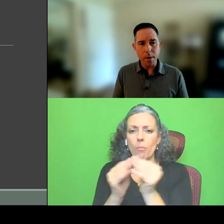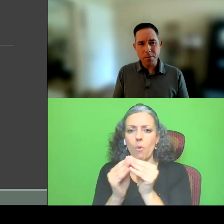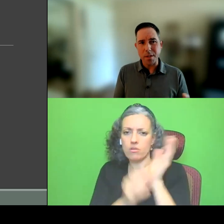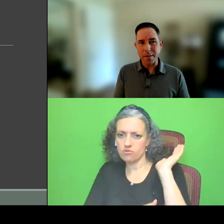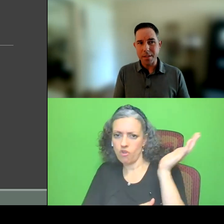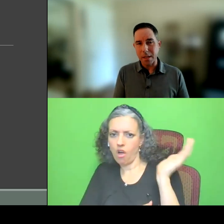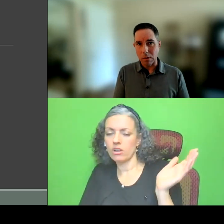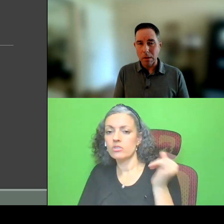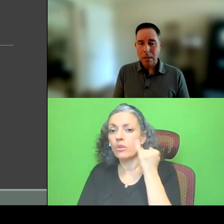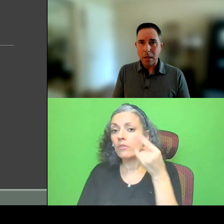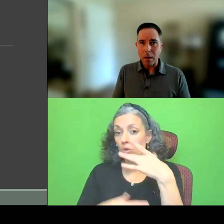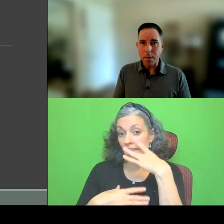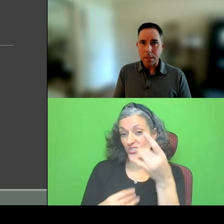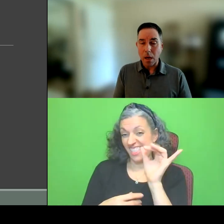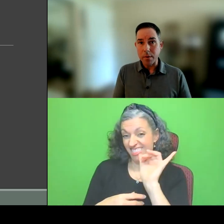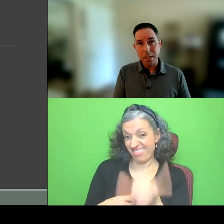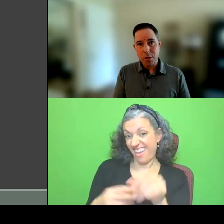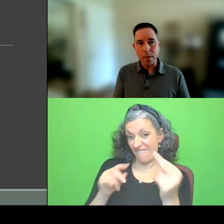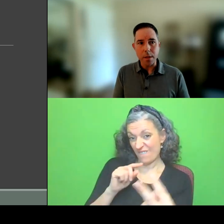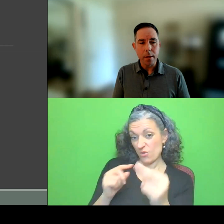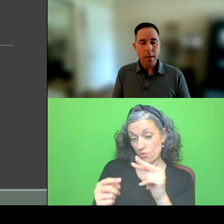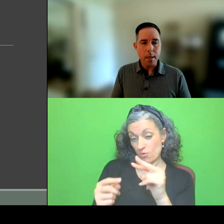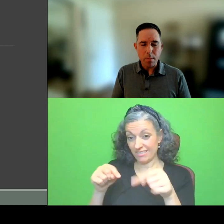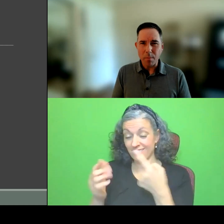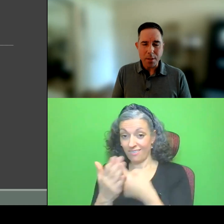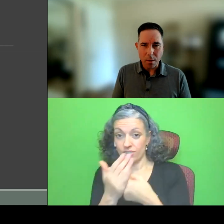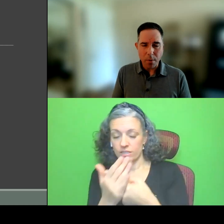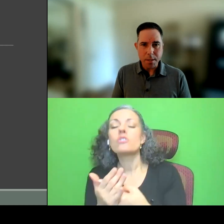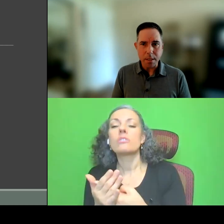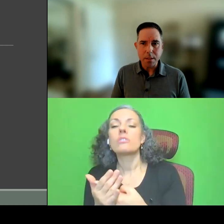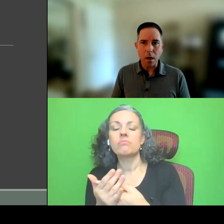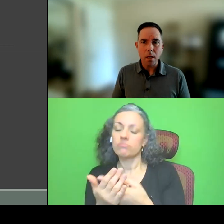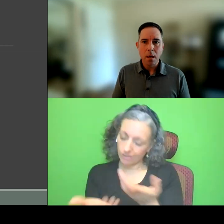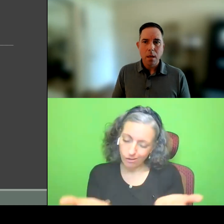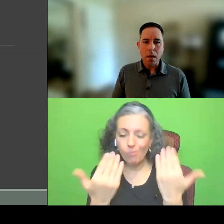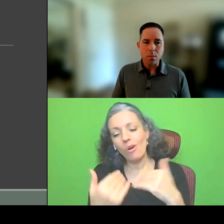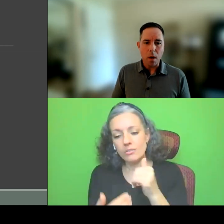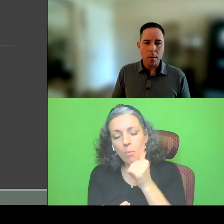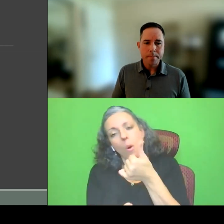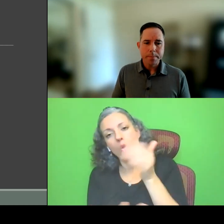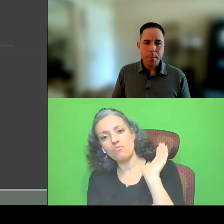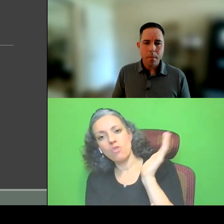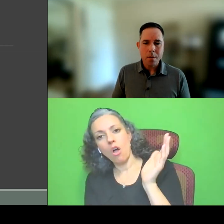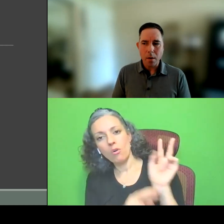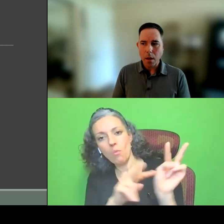If you're interested in this angle of this conversation, by all means jump onto his talk as well.